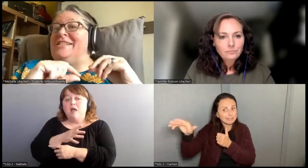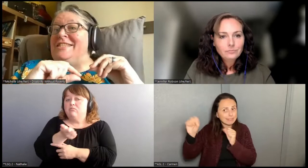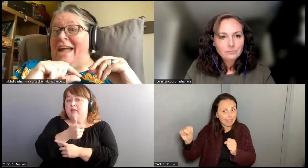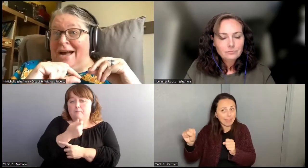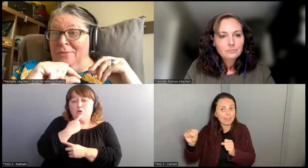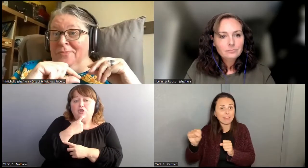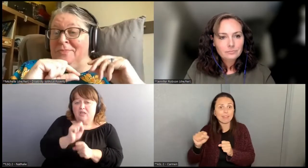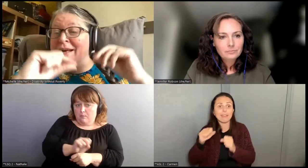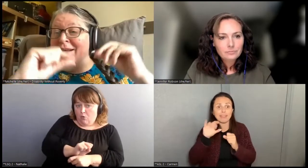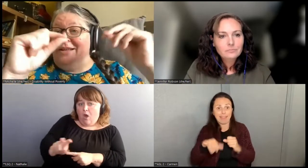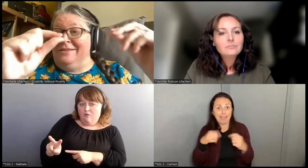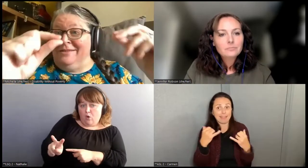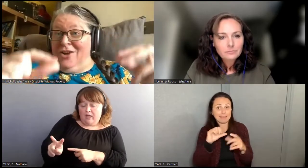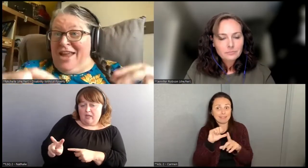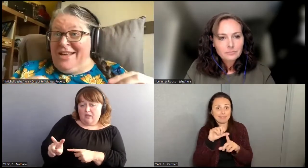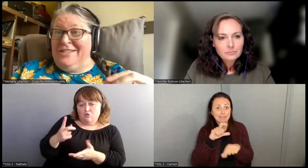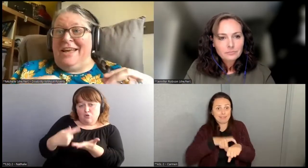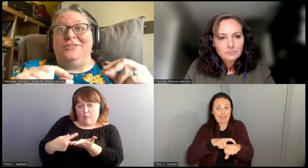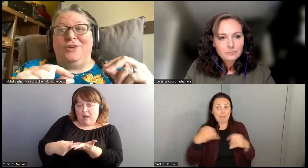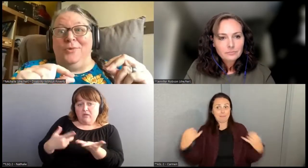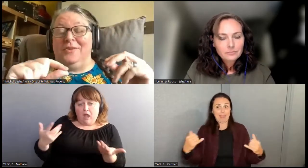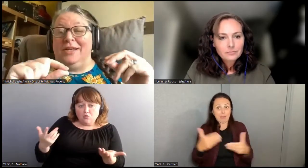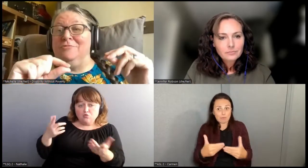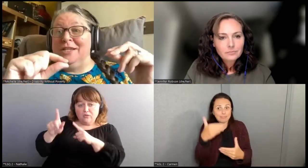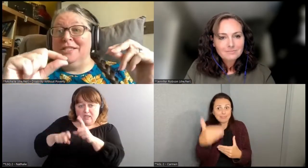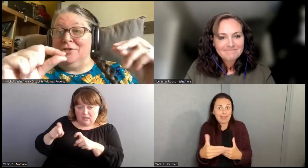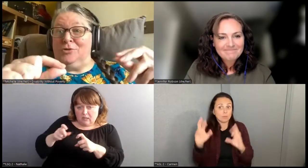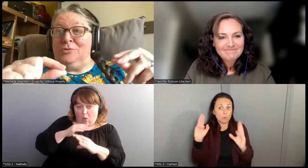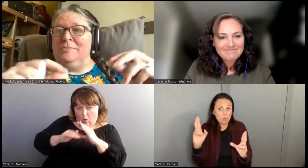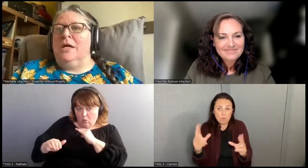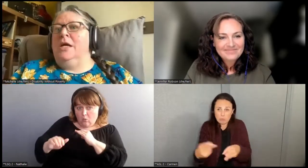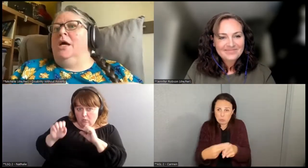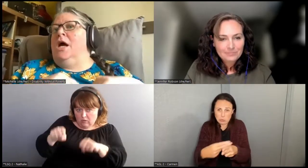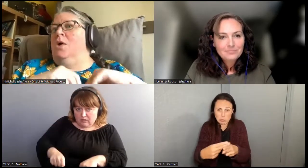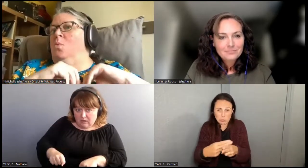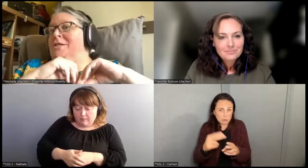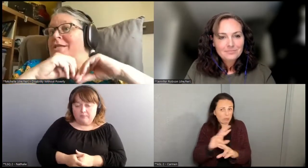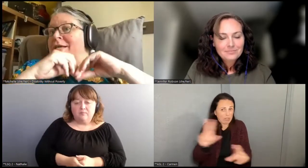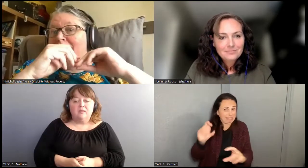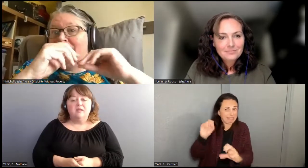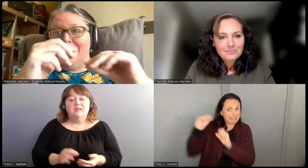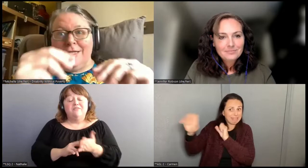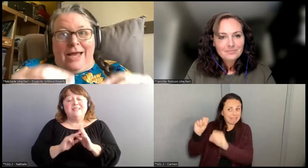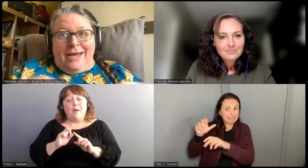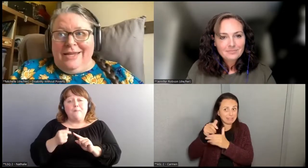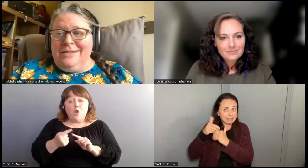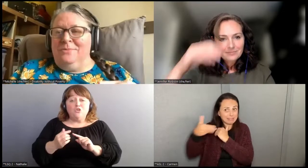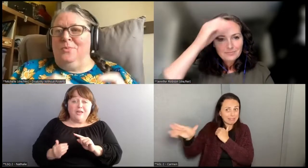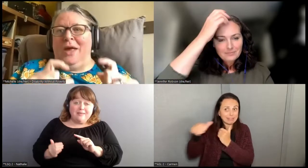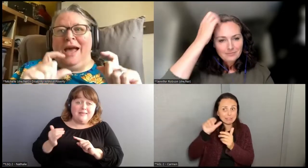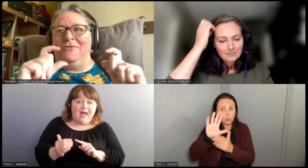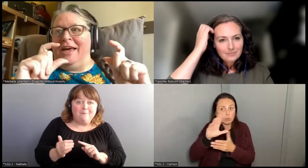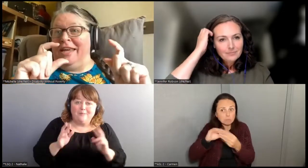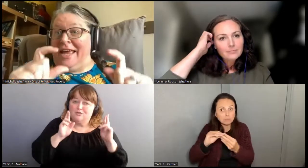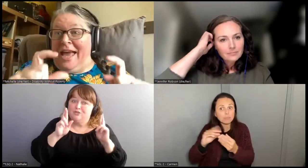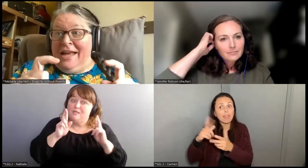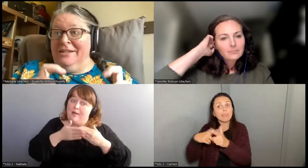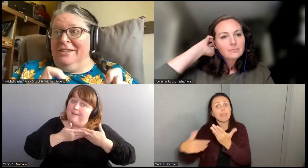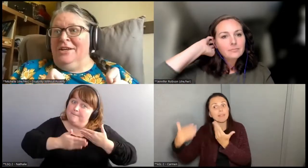THAT'S OUR NEXT STAGE HOPEFULLY REALLY SOON. ONCE IT GETS TO THE SENATE, WE HAVE THAT AGAIN